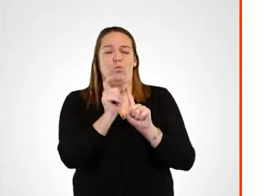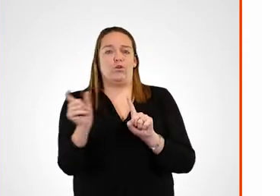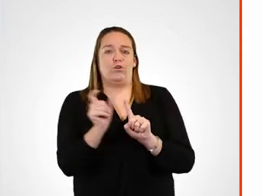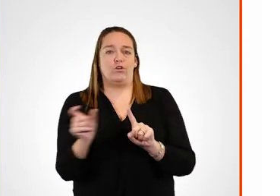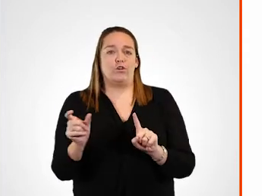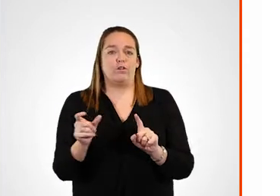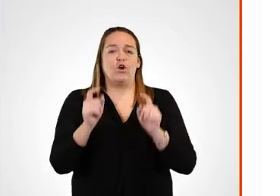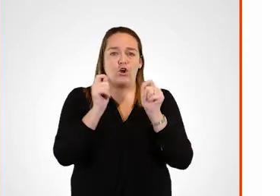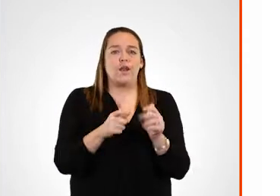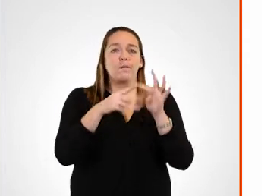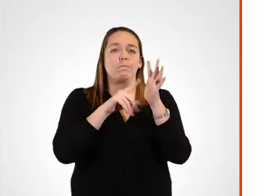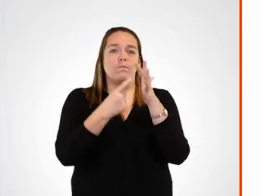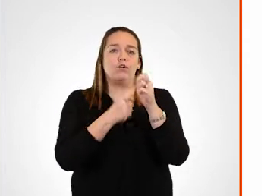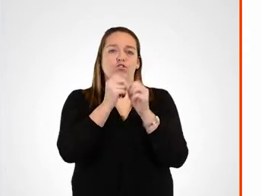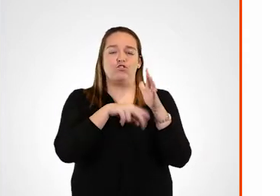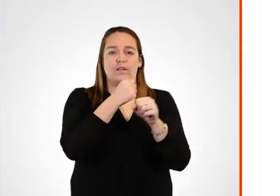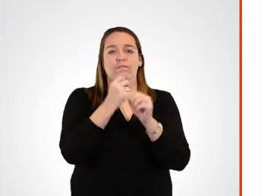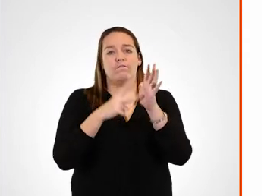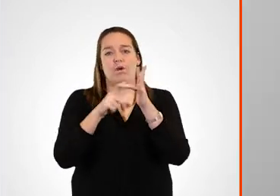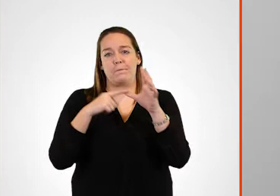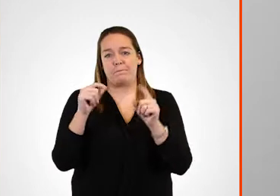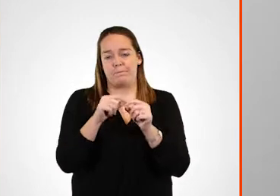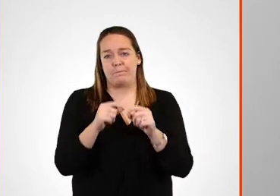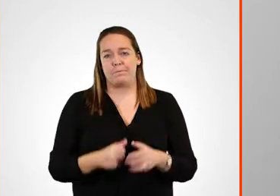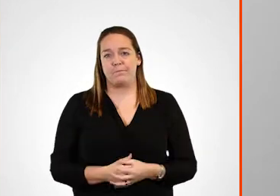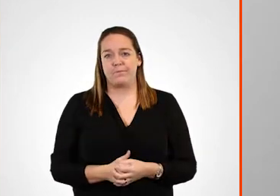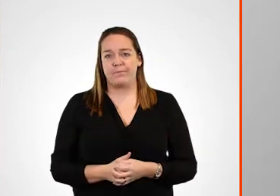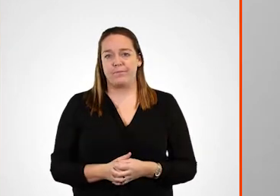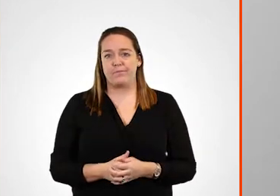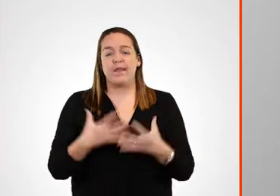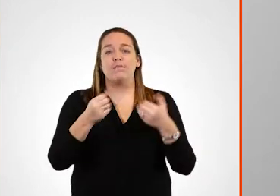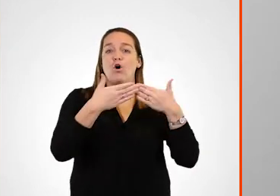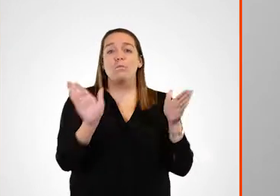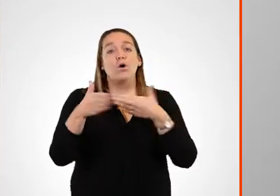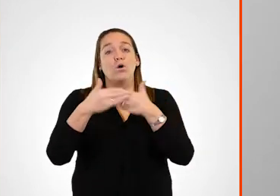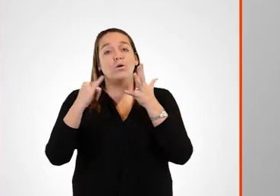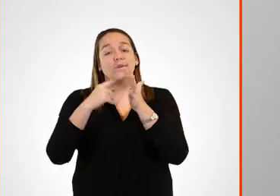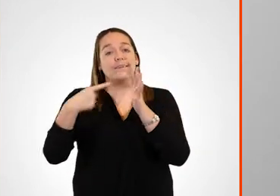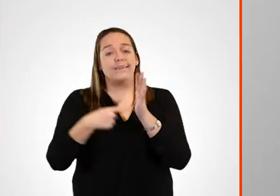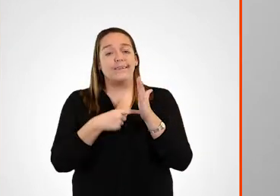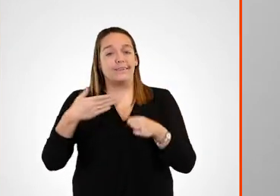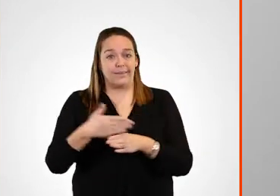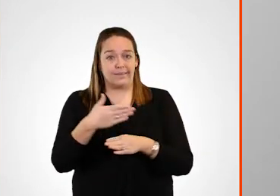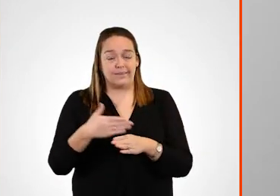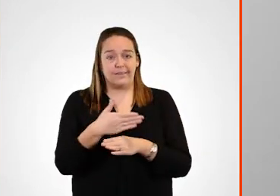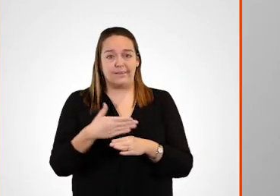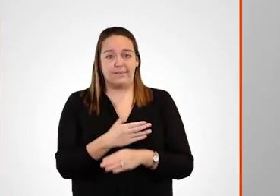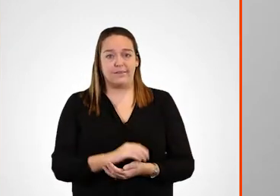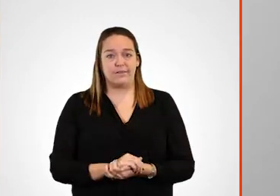early emerging vocabulary words. So we used the open- and closed-set tests and we administered it to children